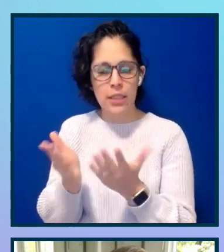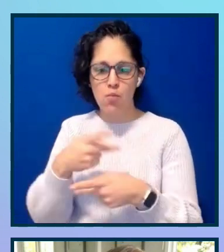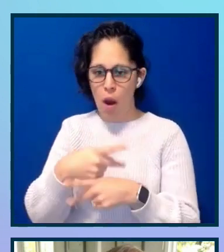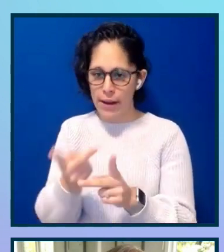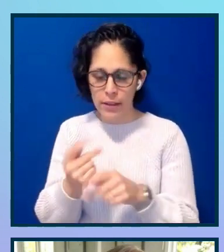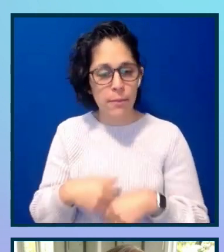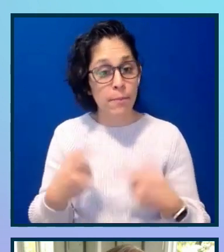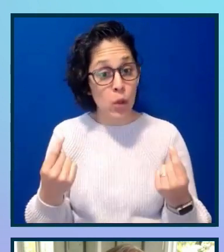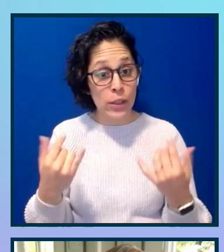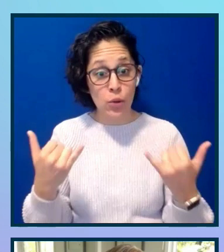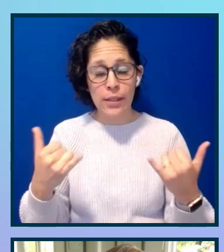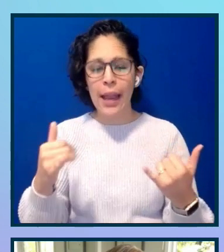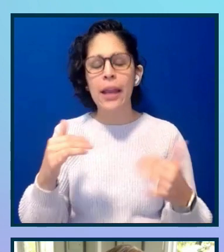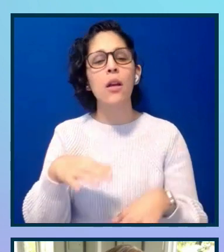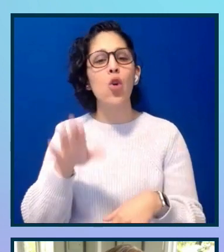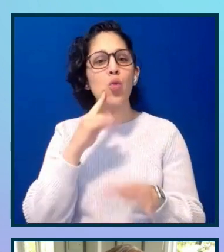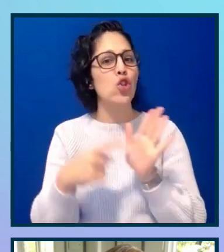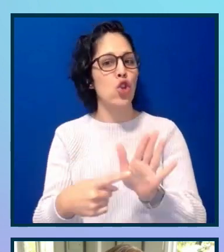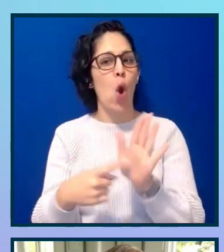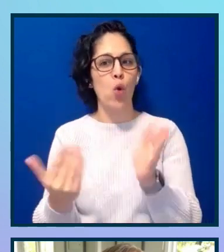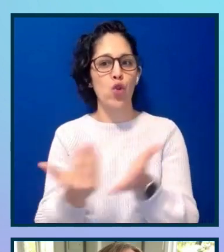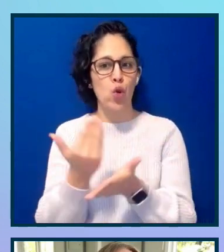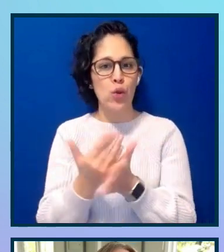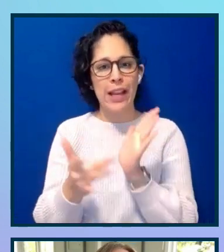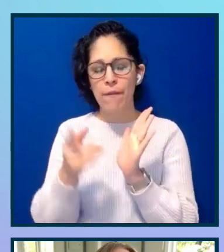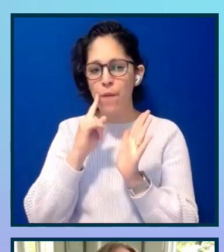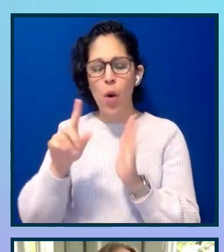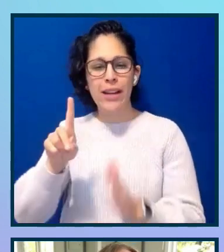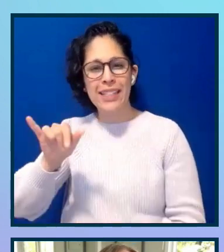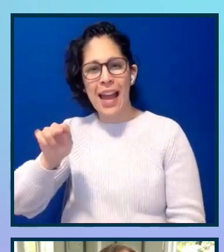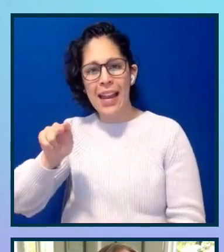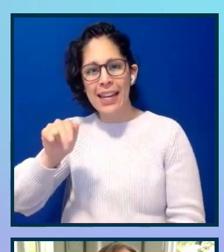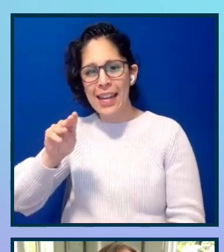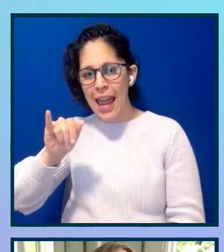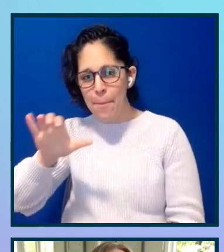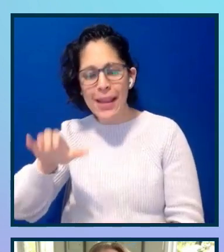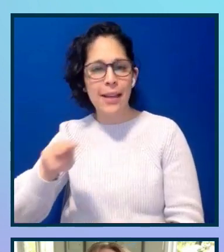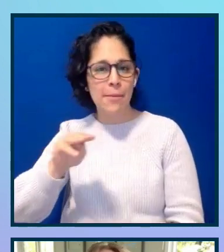is we're gonna debut some new technology for dynamic media. This is actually my favorite part